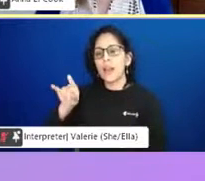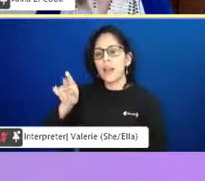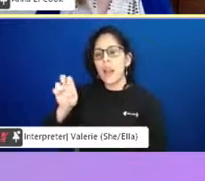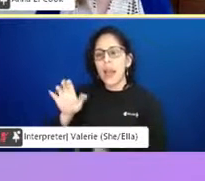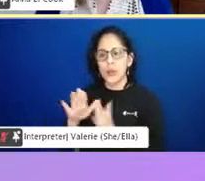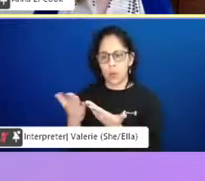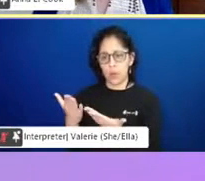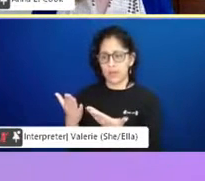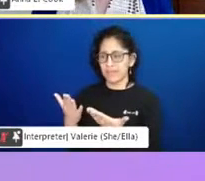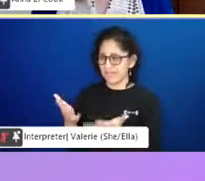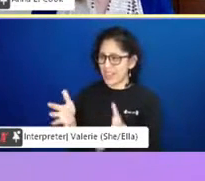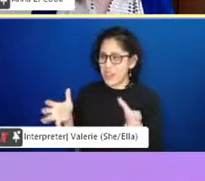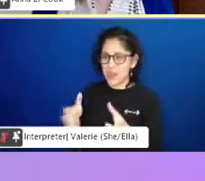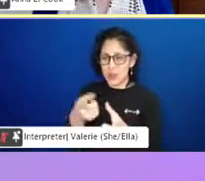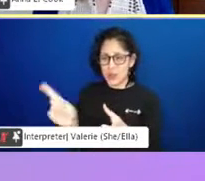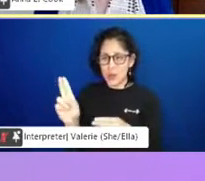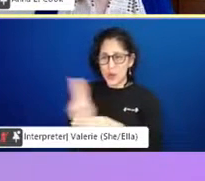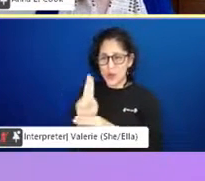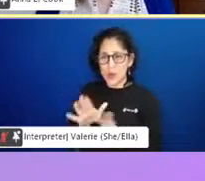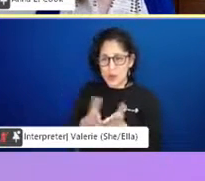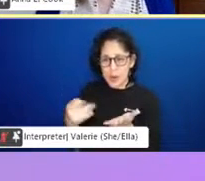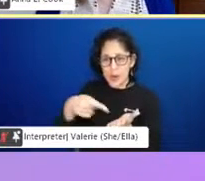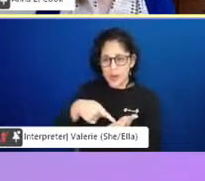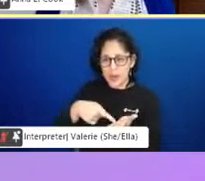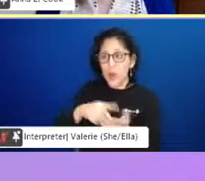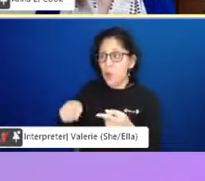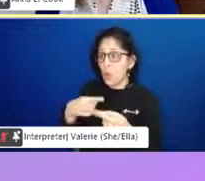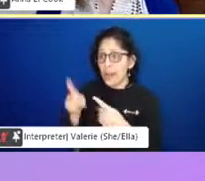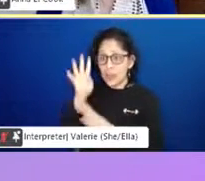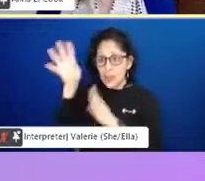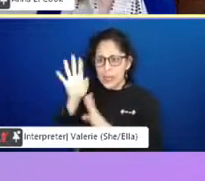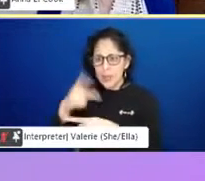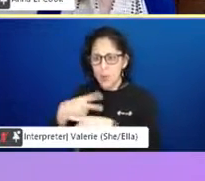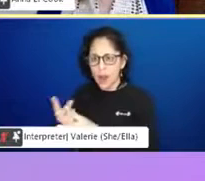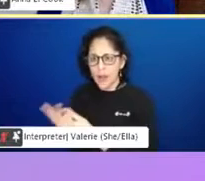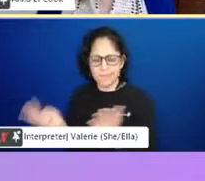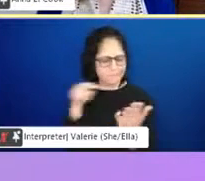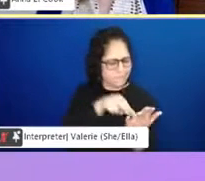use this guidebook and reference it to create products that are more cognitively inclusive